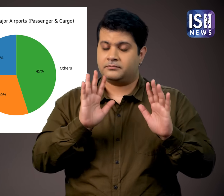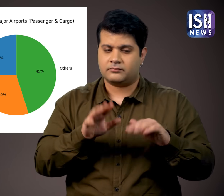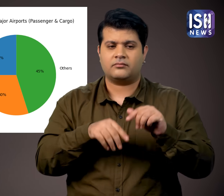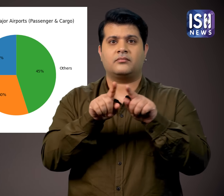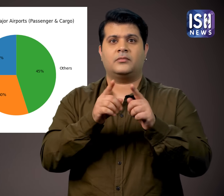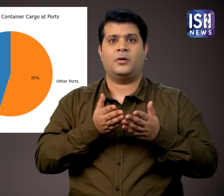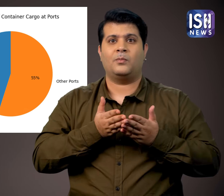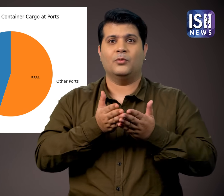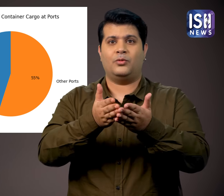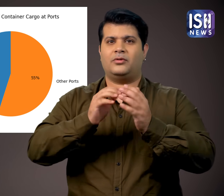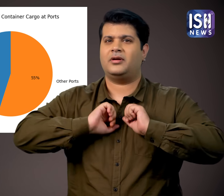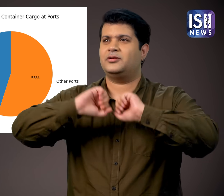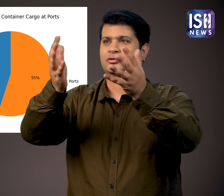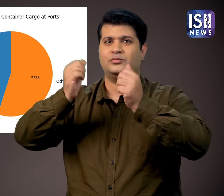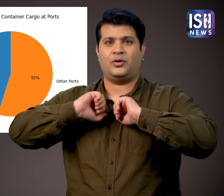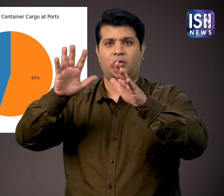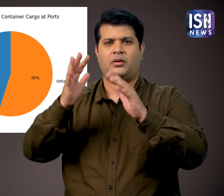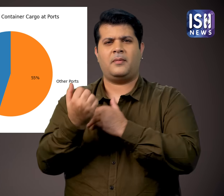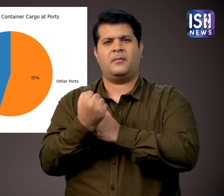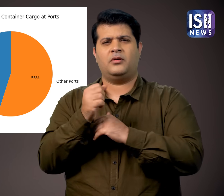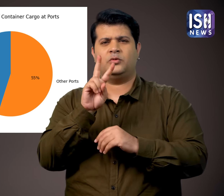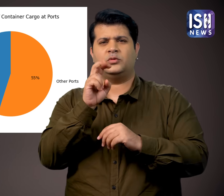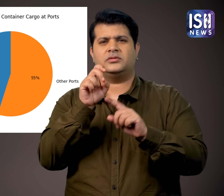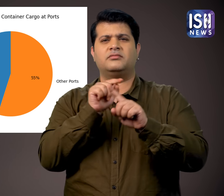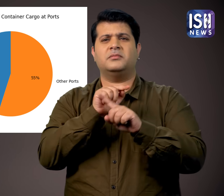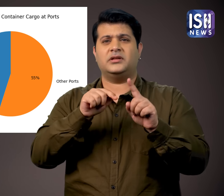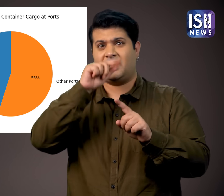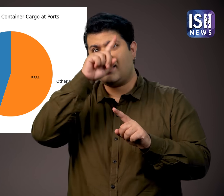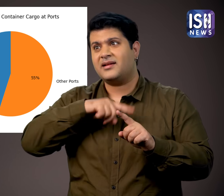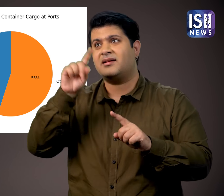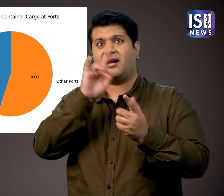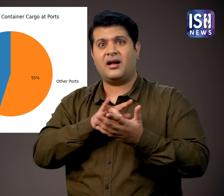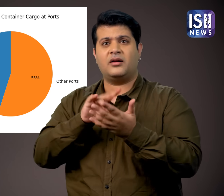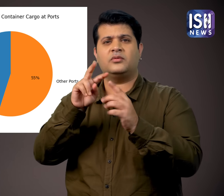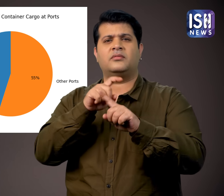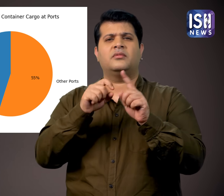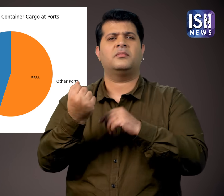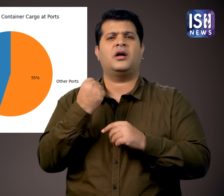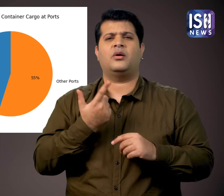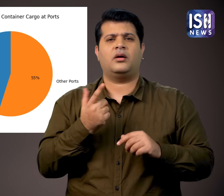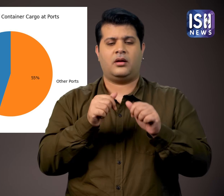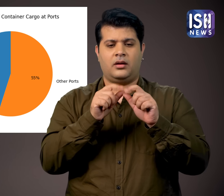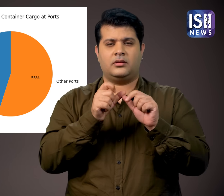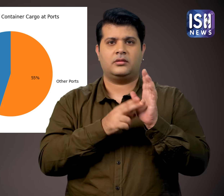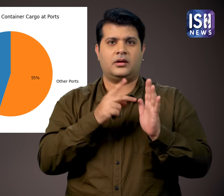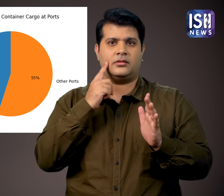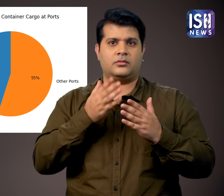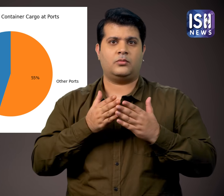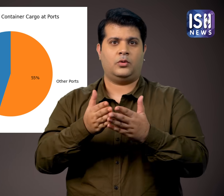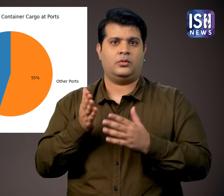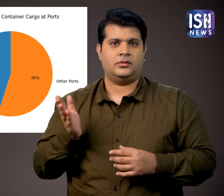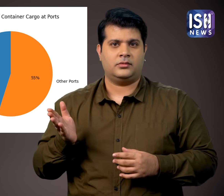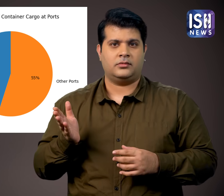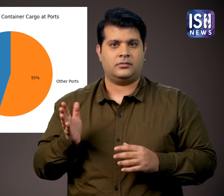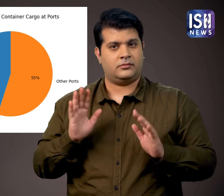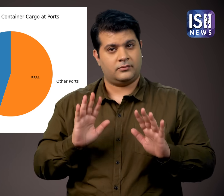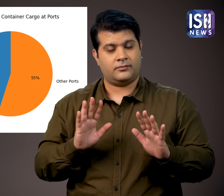Adani Ports control 27% of India’s total cargo